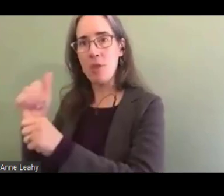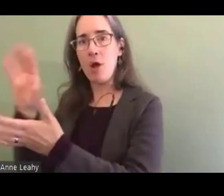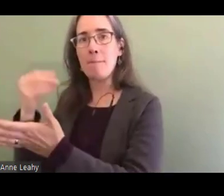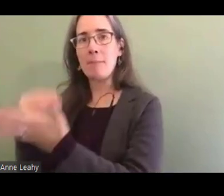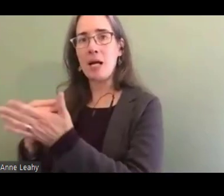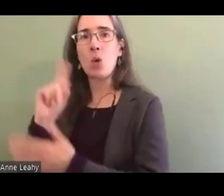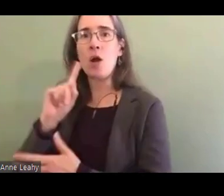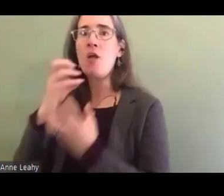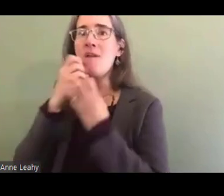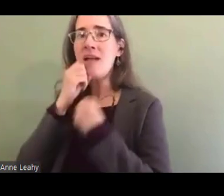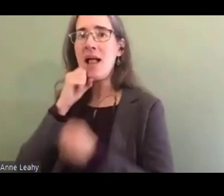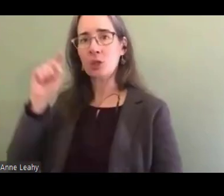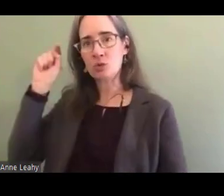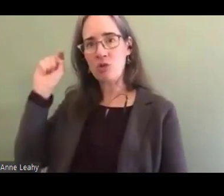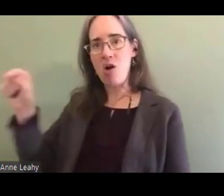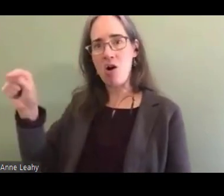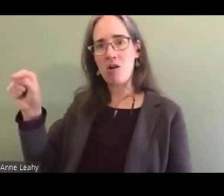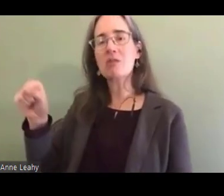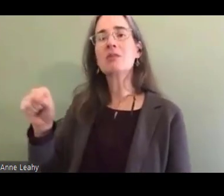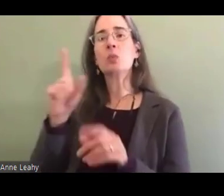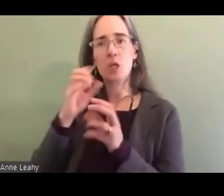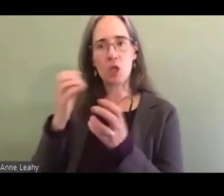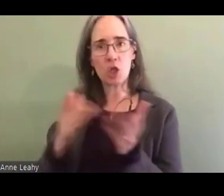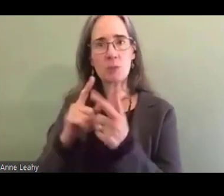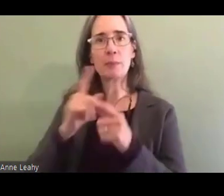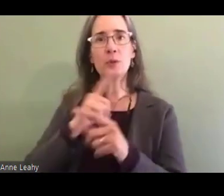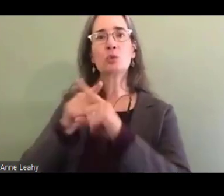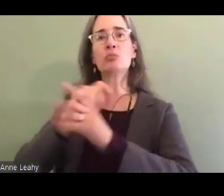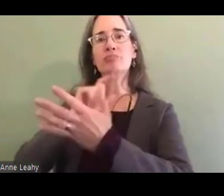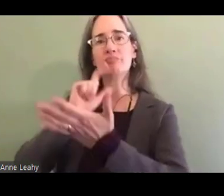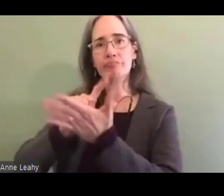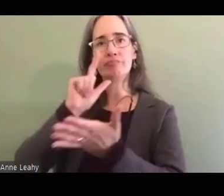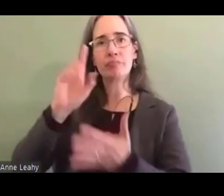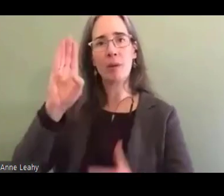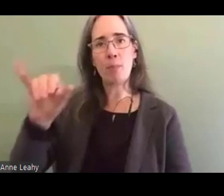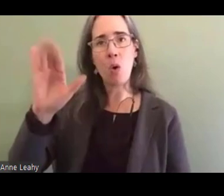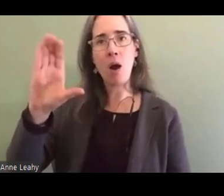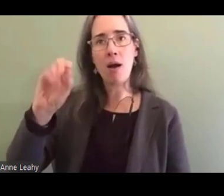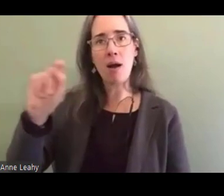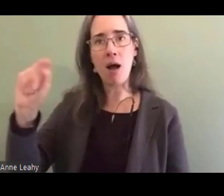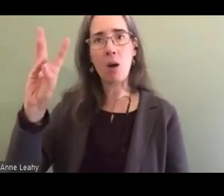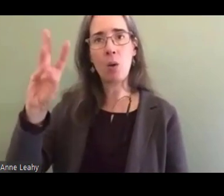and we would encourage people to boycott Winn‑Dixie on that basis.